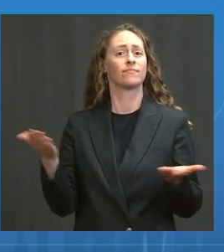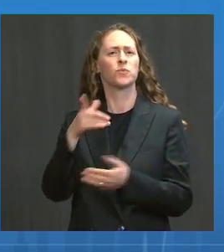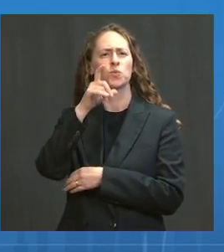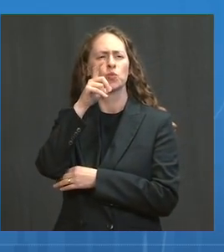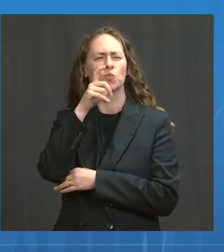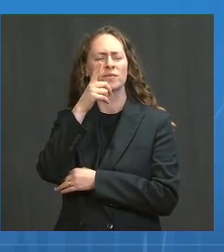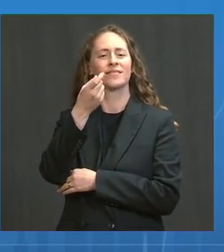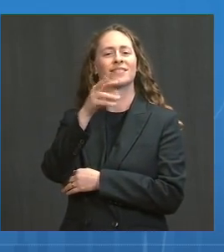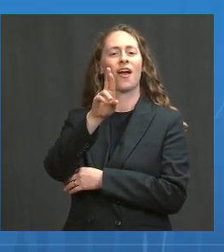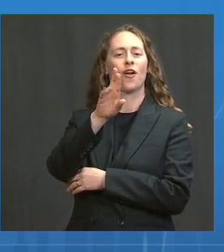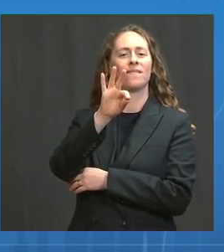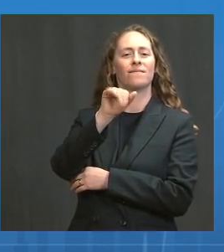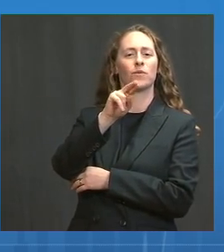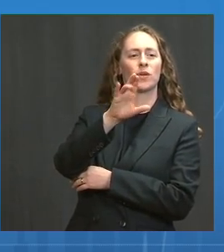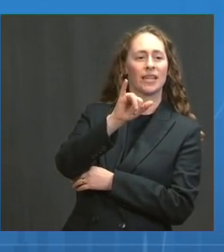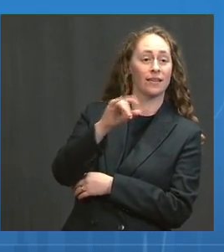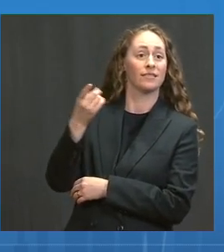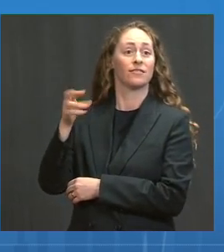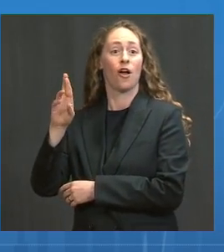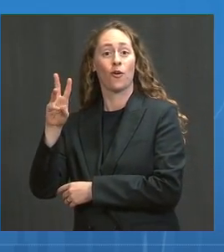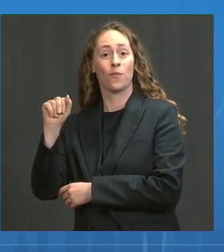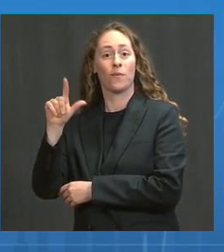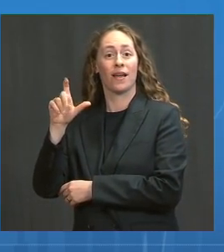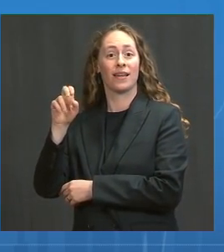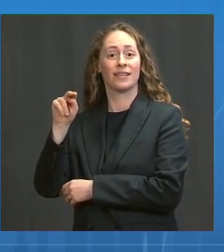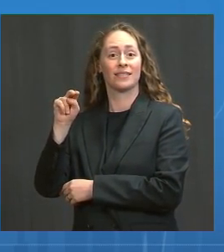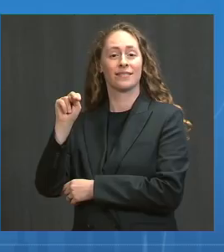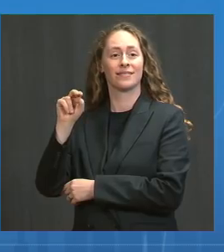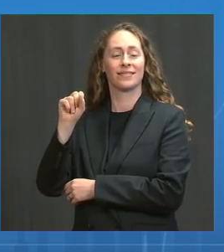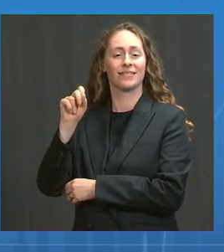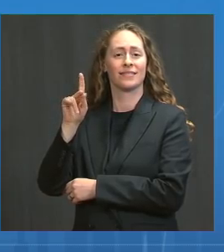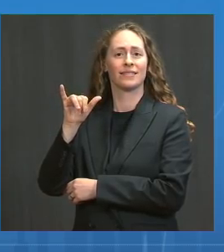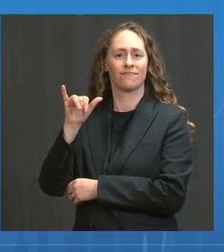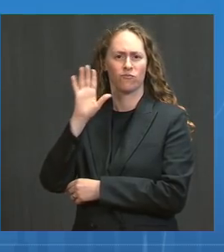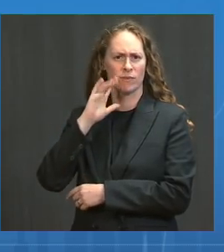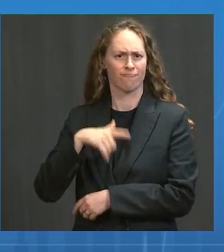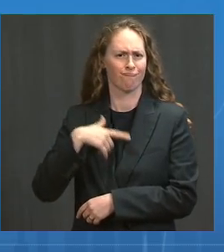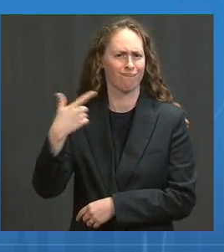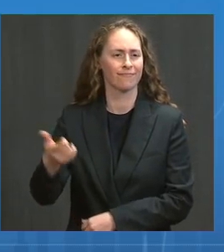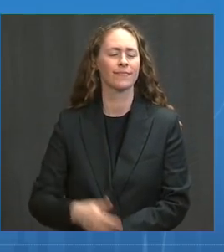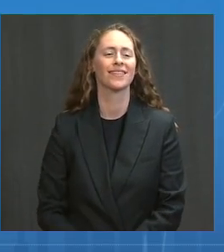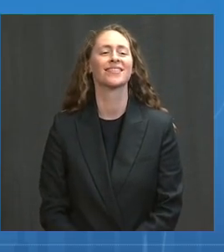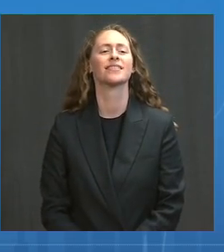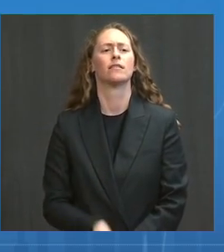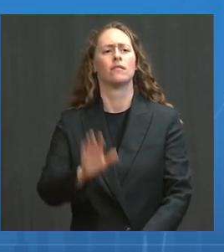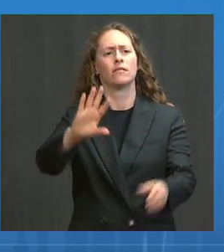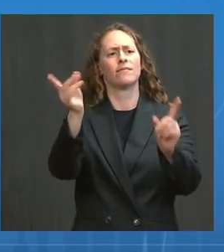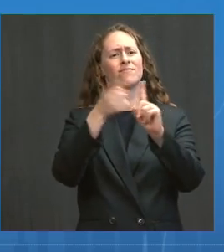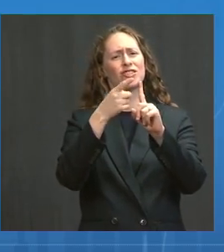who I'll turn to in a few minutes. First, I want to report on the progress we are making to end the COVID-19 pandemic